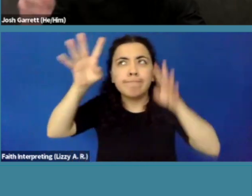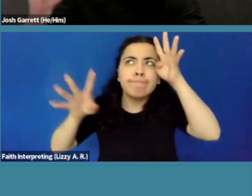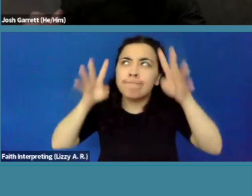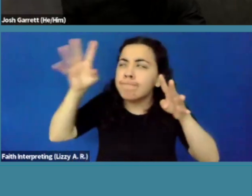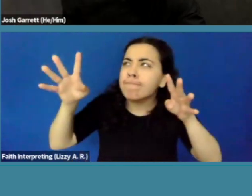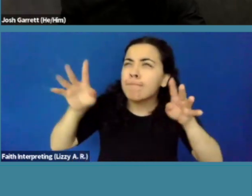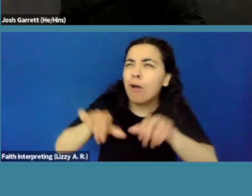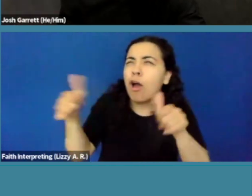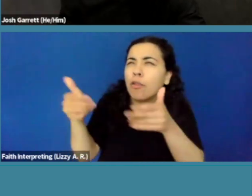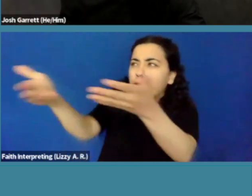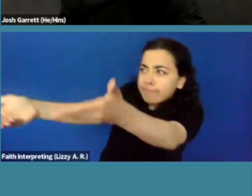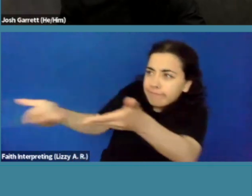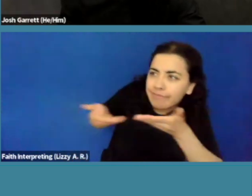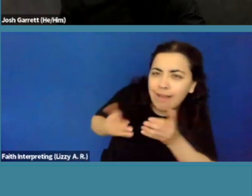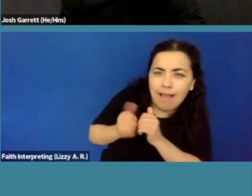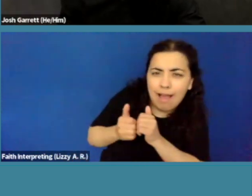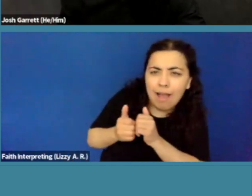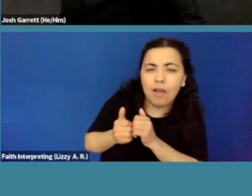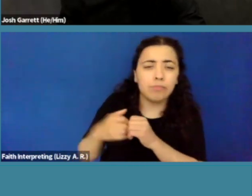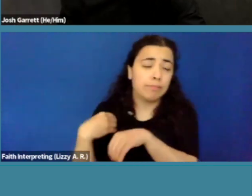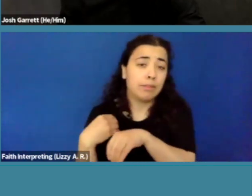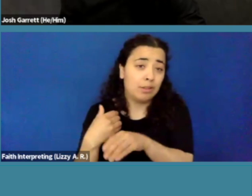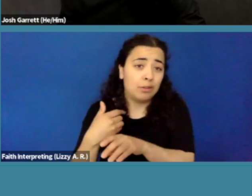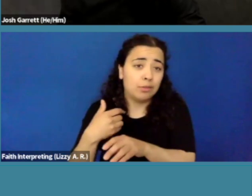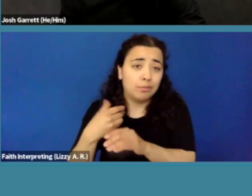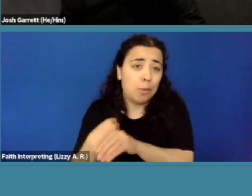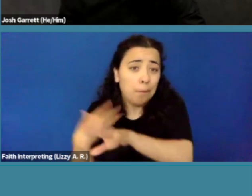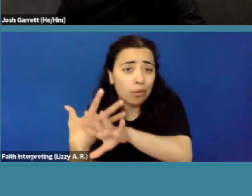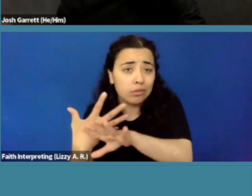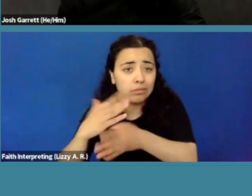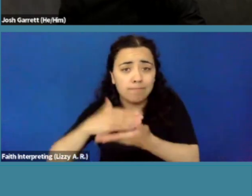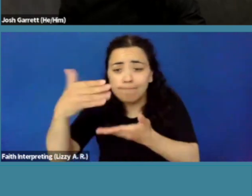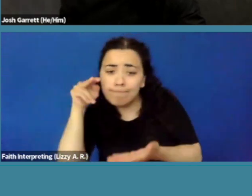bring people in, but doing it in a remote capacity for individuals to still be able